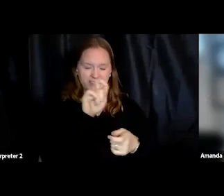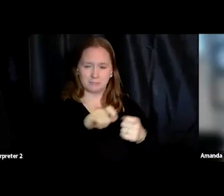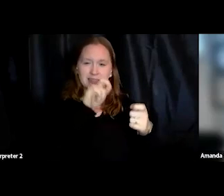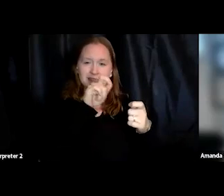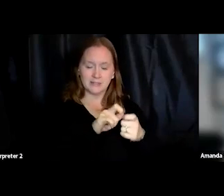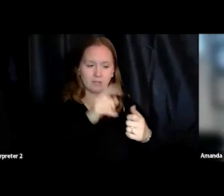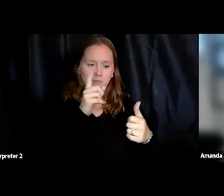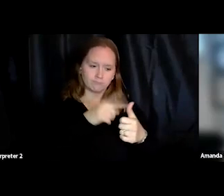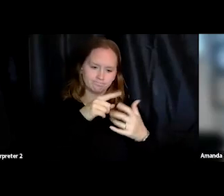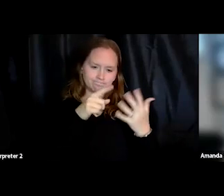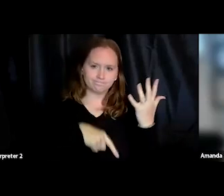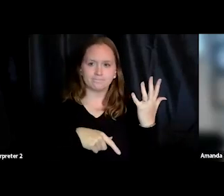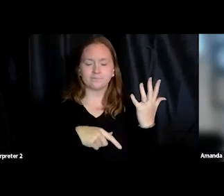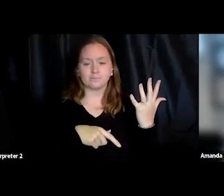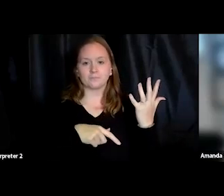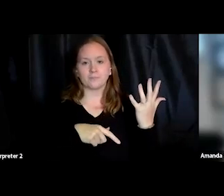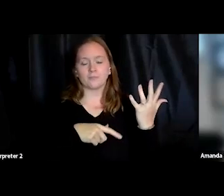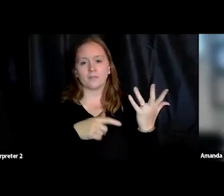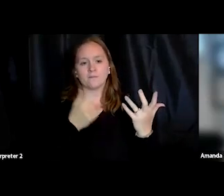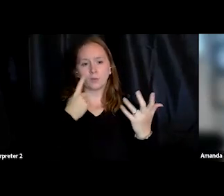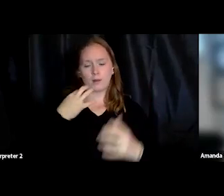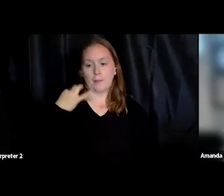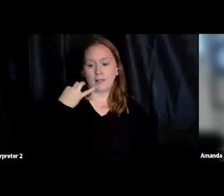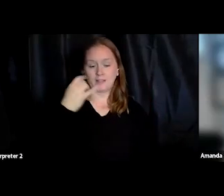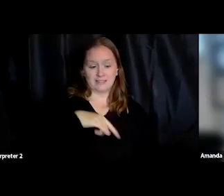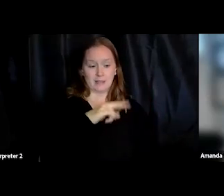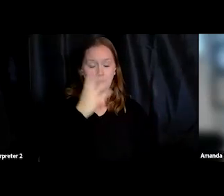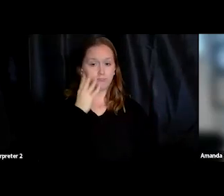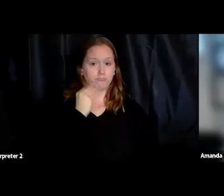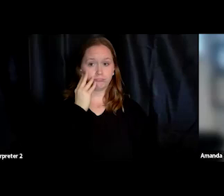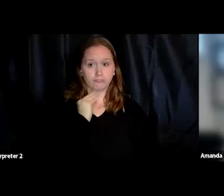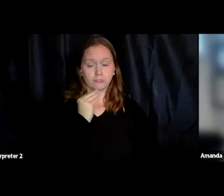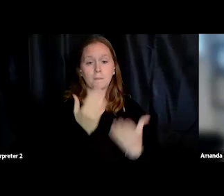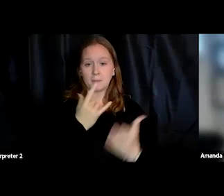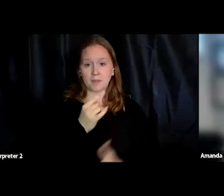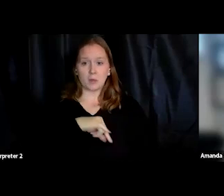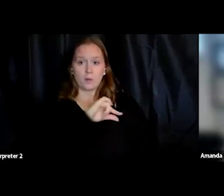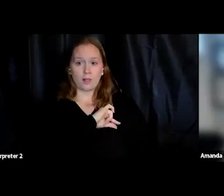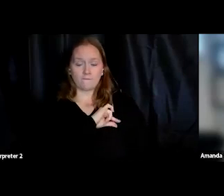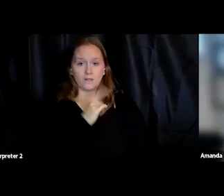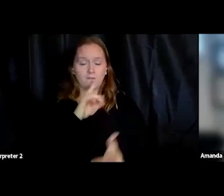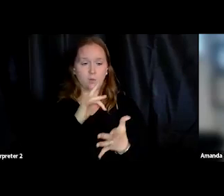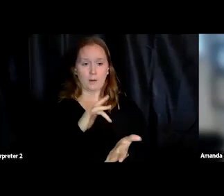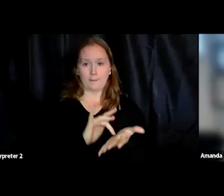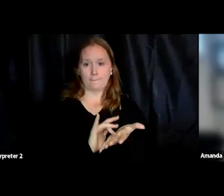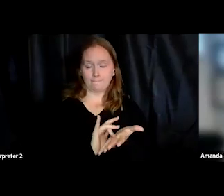under which applicants who experience those symptoms may qualify medically for Social Security benefits.